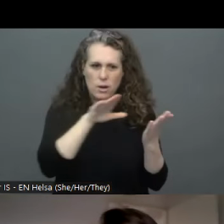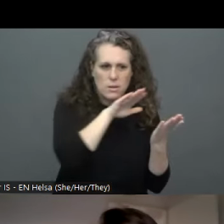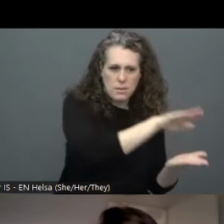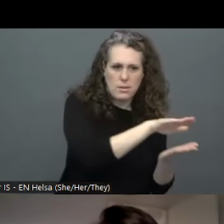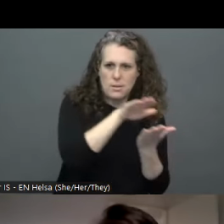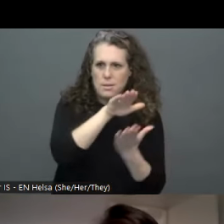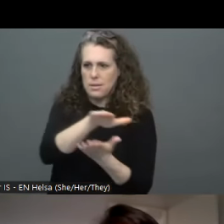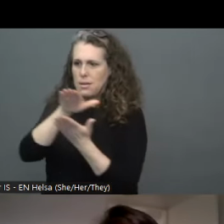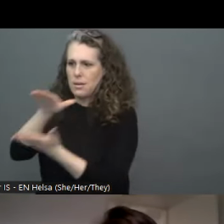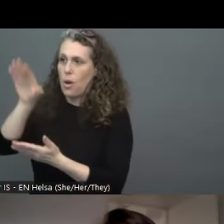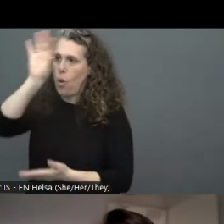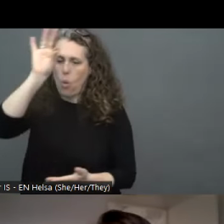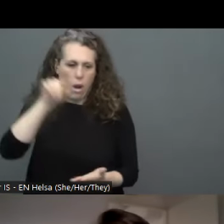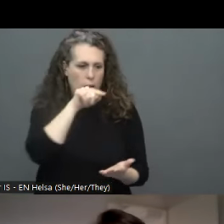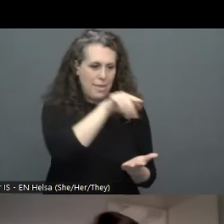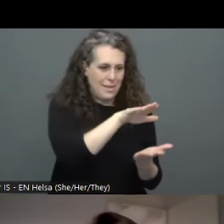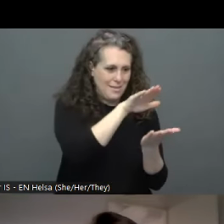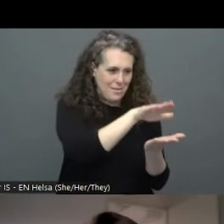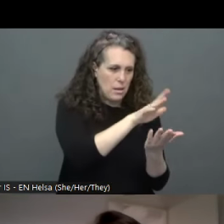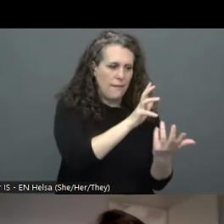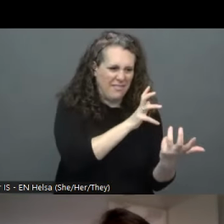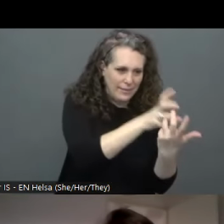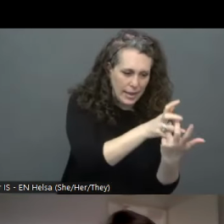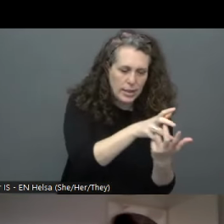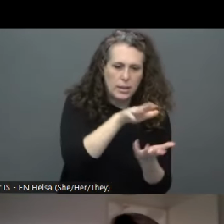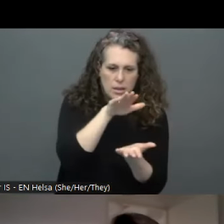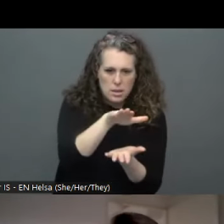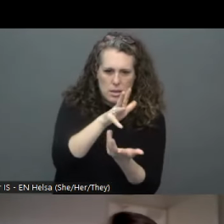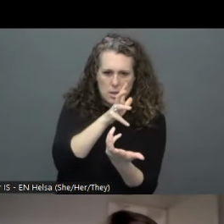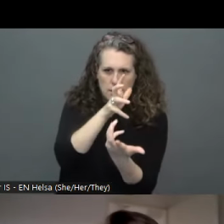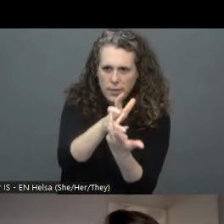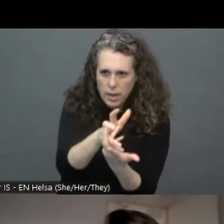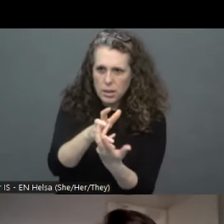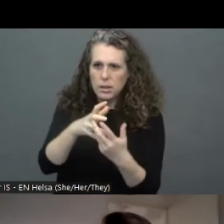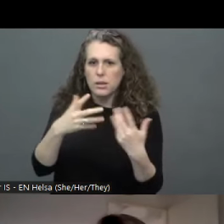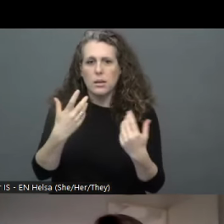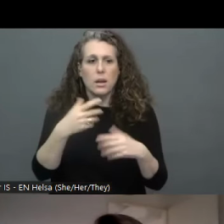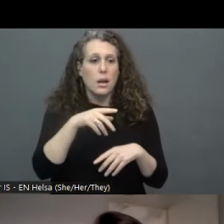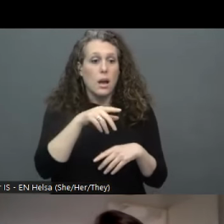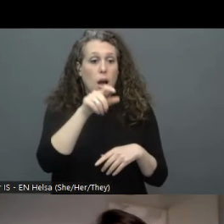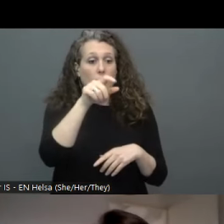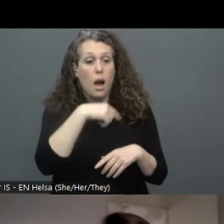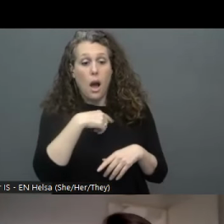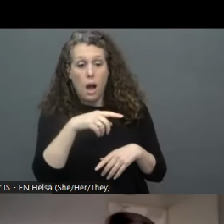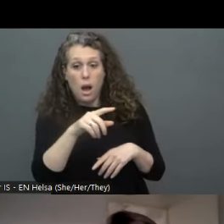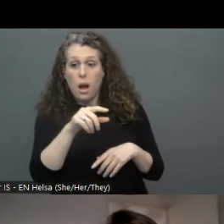design to whatever time was available in preexisting knowledge, context, sector,